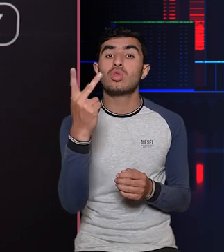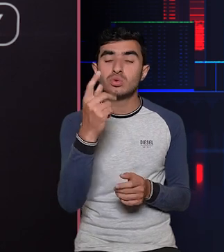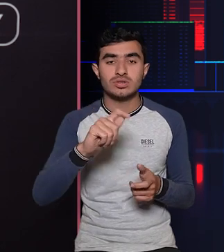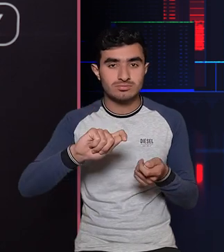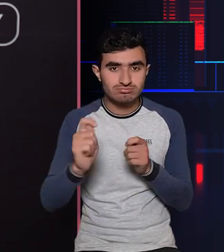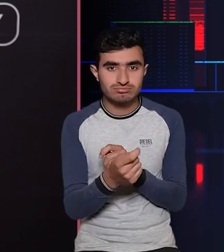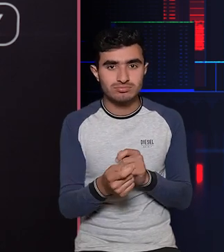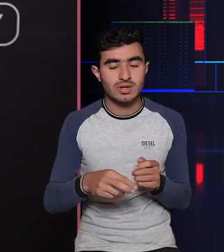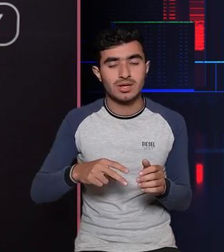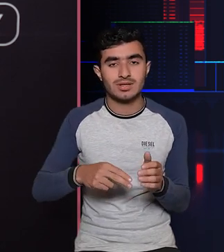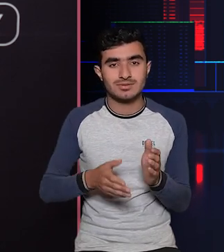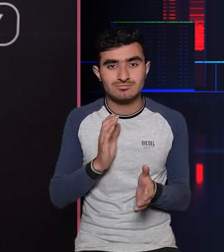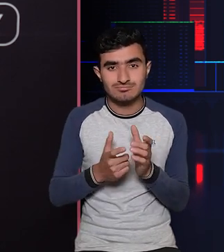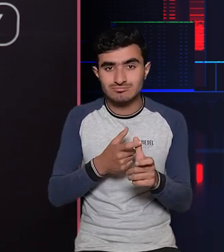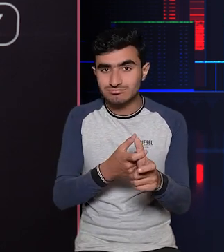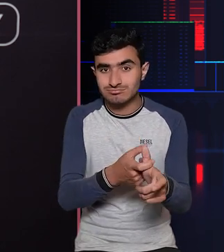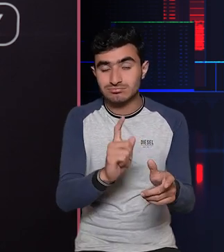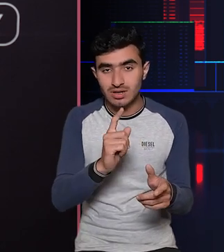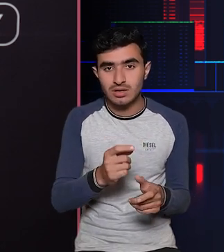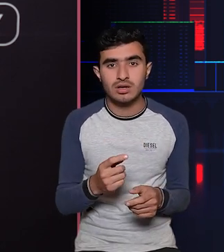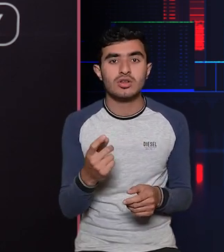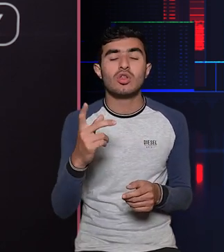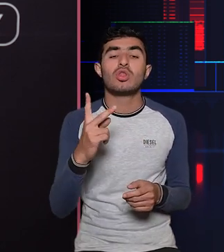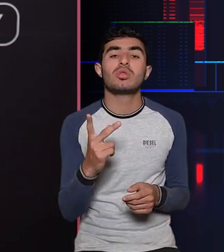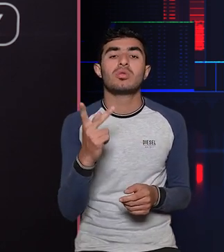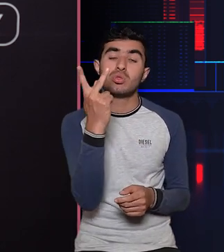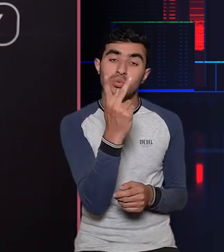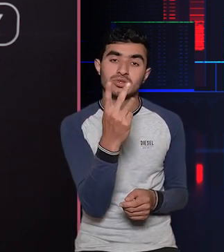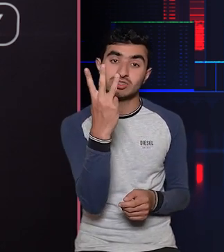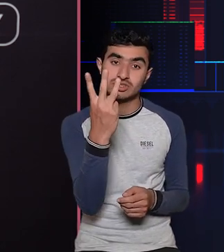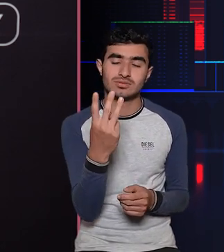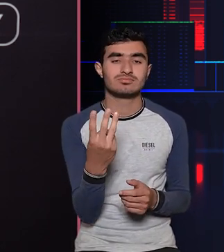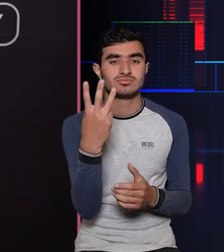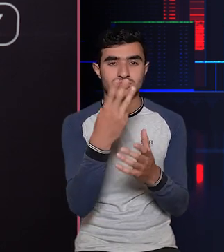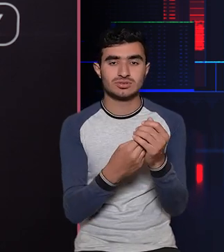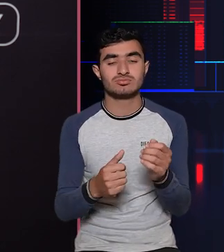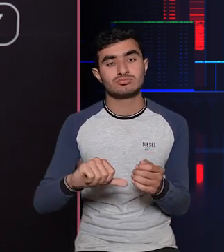In the first one I came second and then in the second cross country I came third.